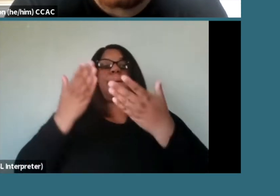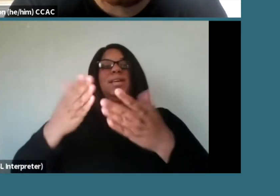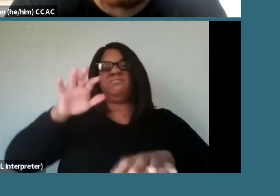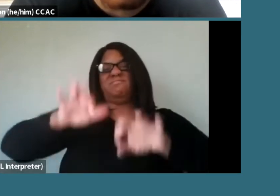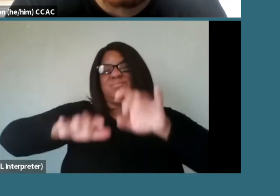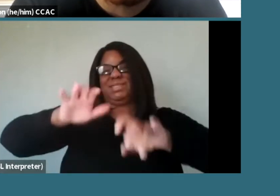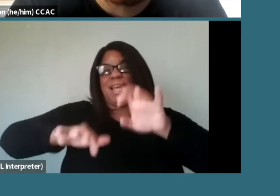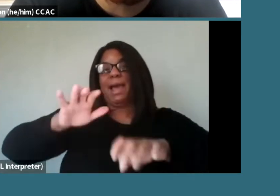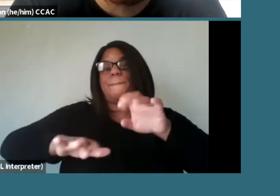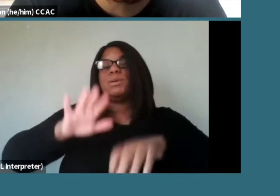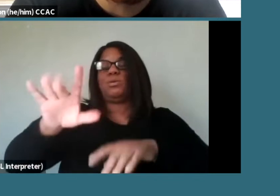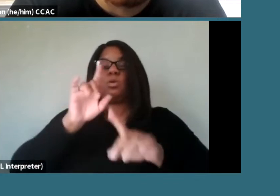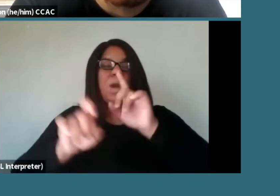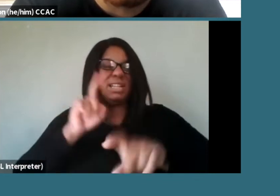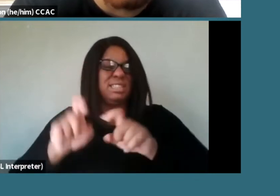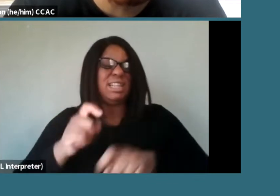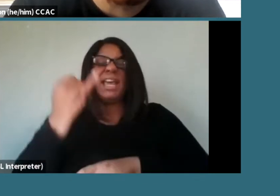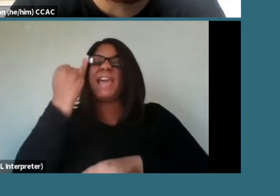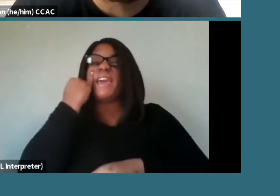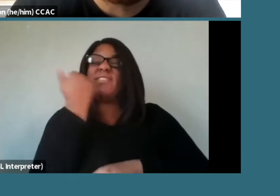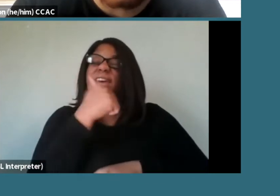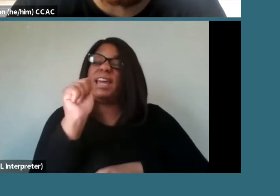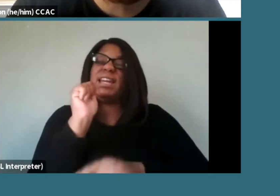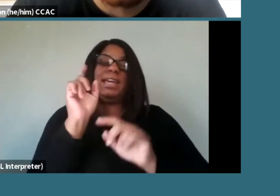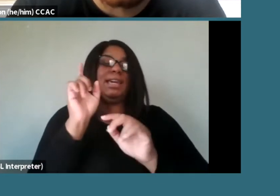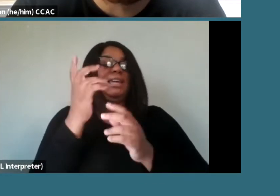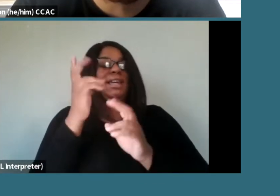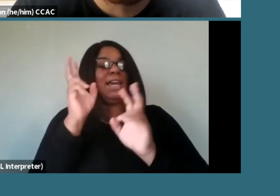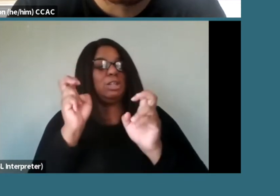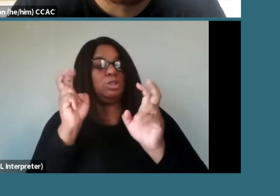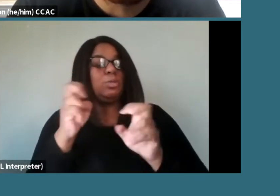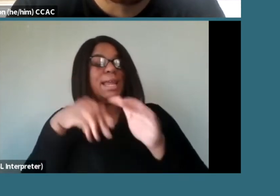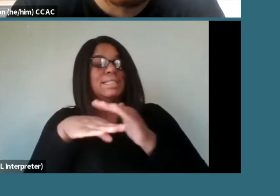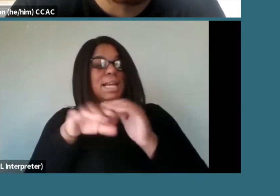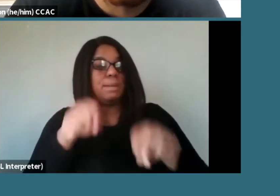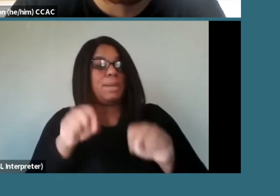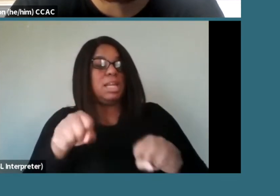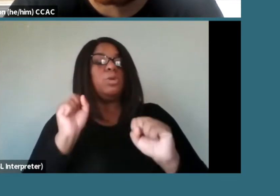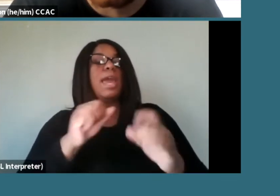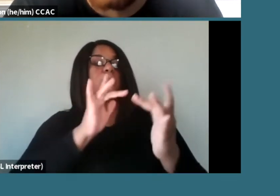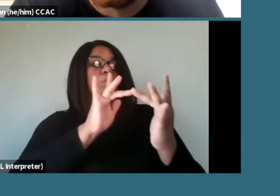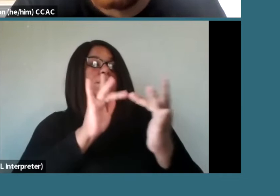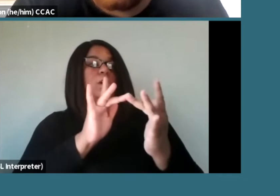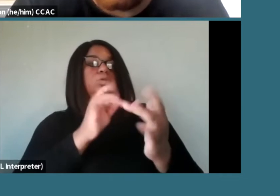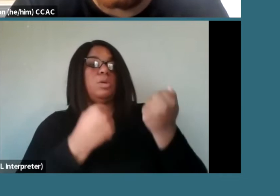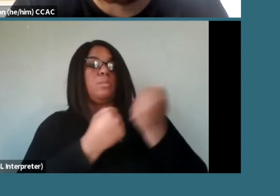If you have any issues with accessibility, also, you can reach out to our support team via the chat function as well.